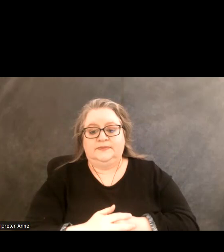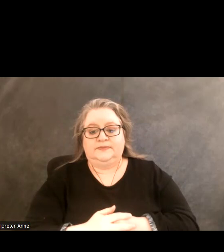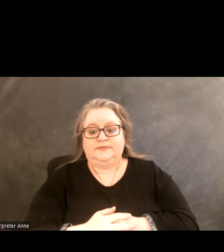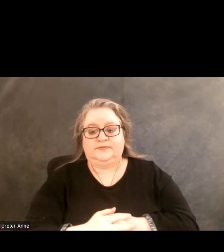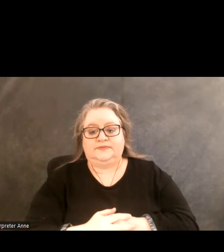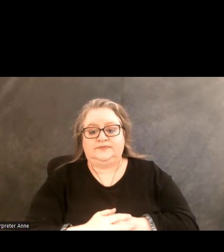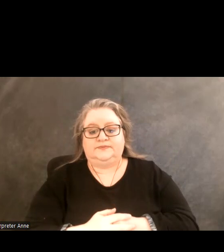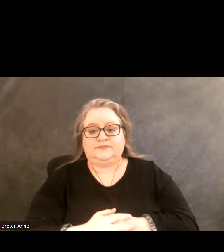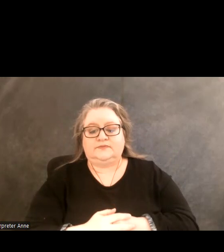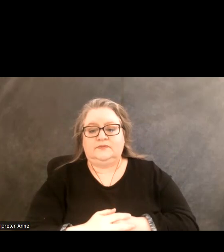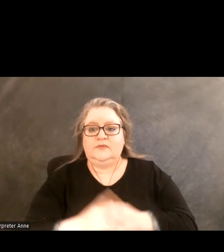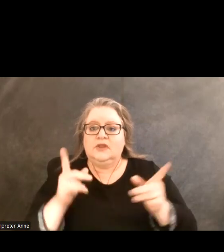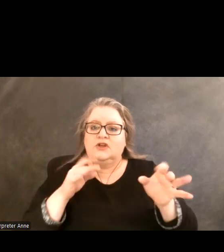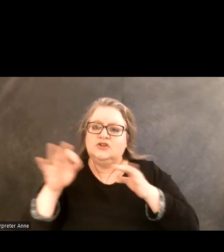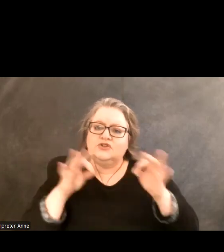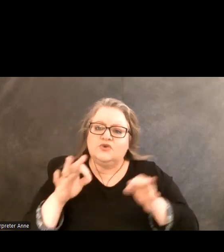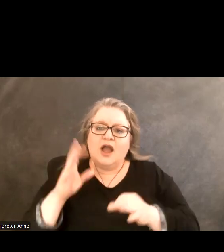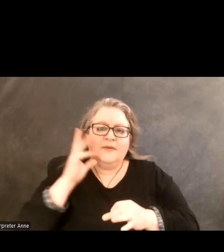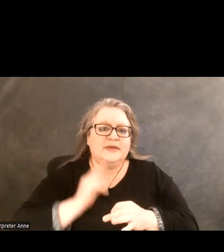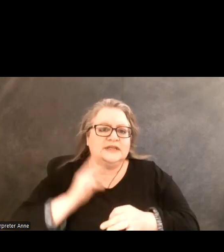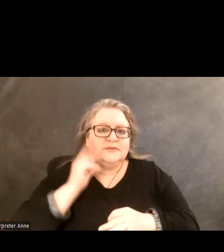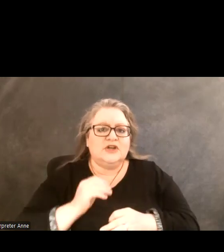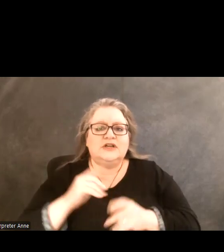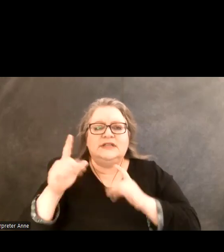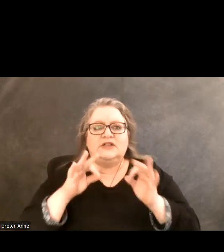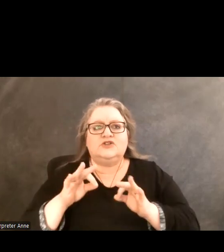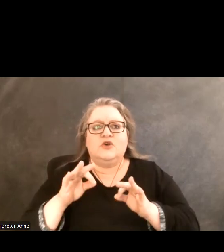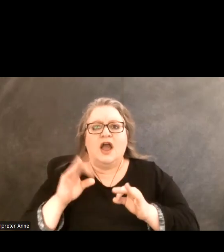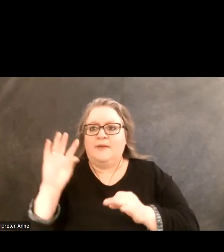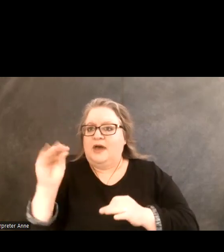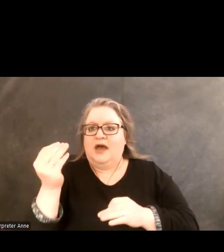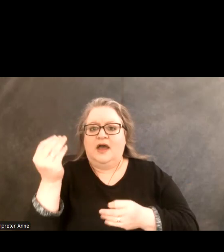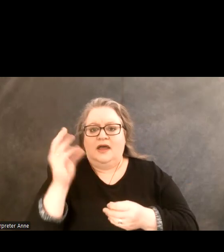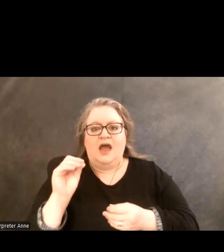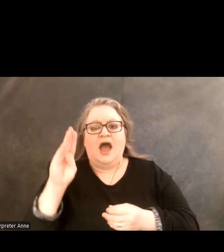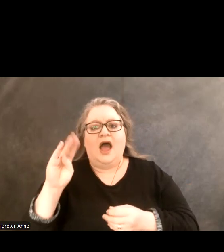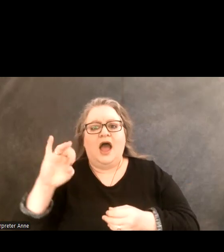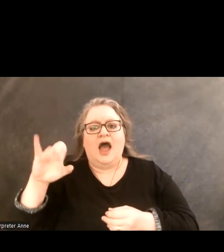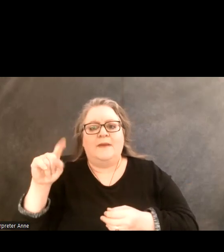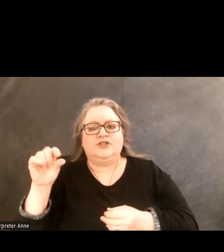describe experiences and describe objects in ways that